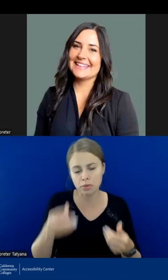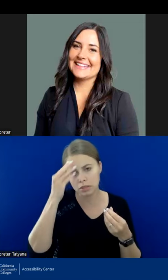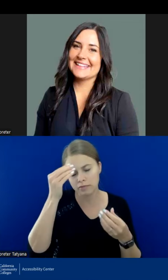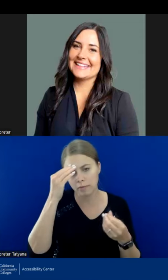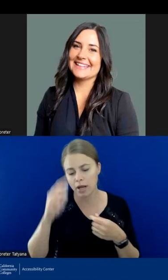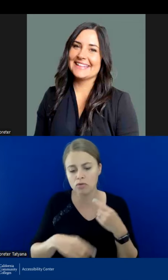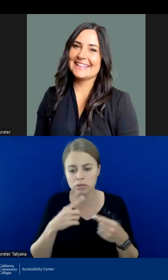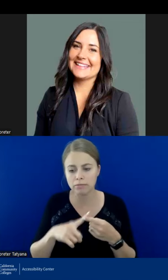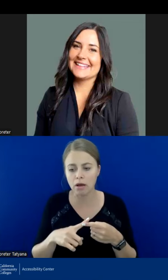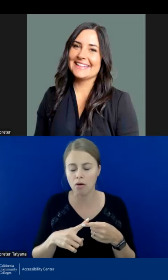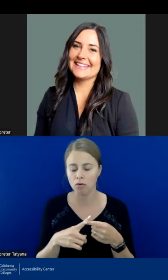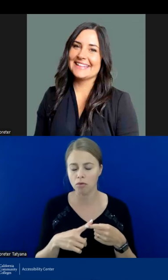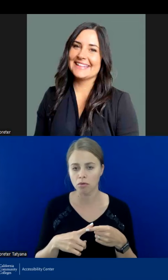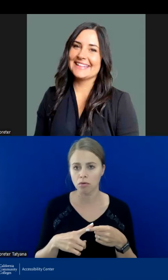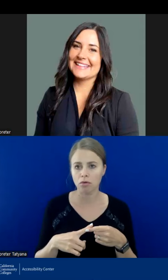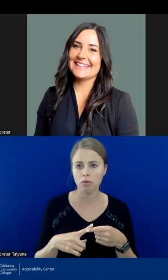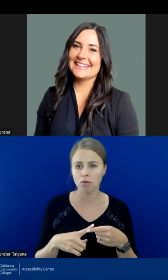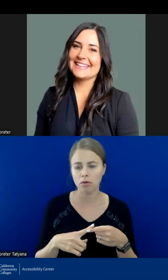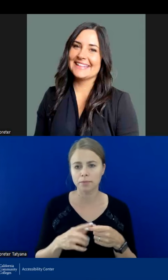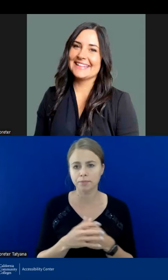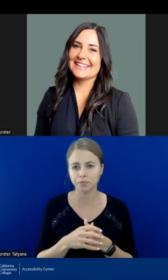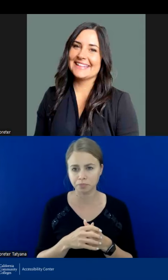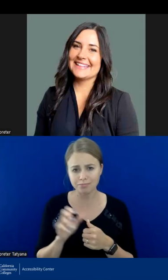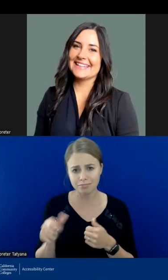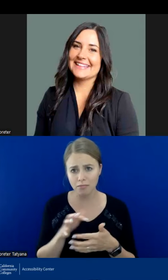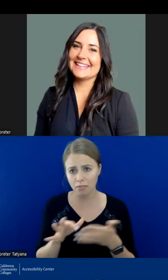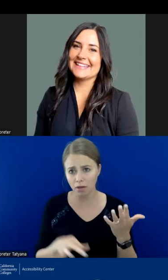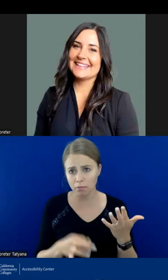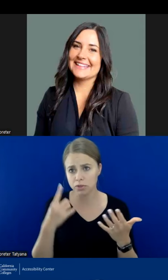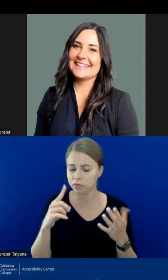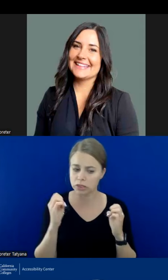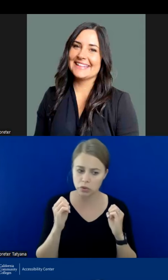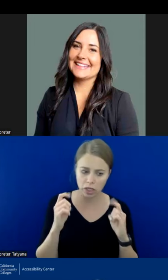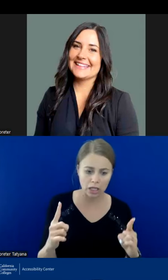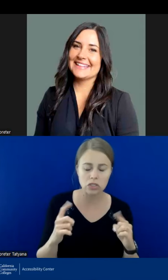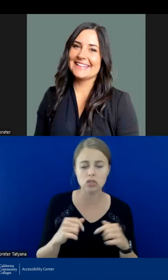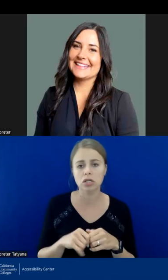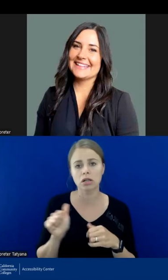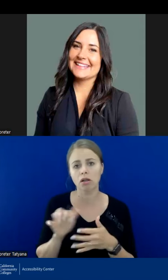all the options for education or opportunities